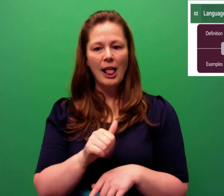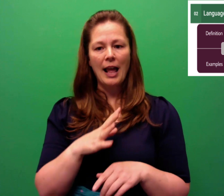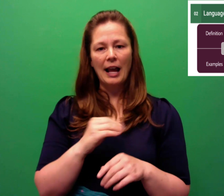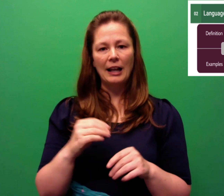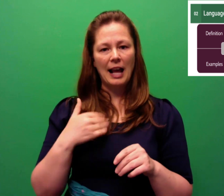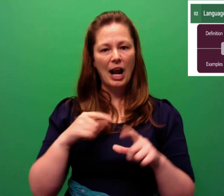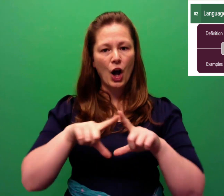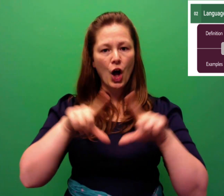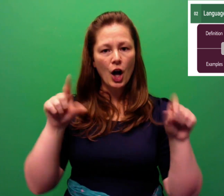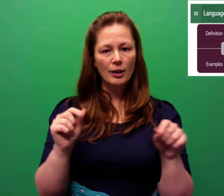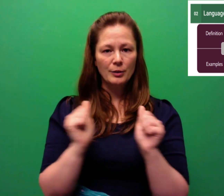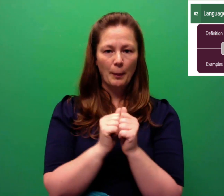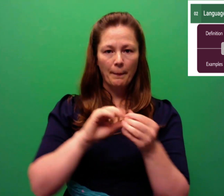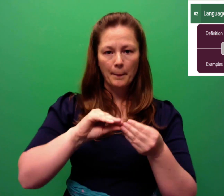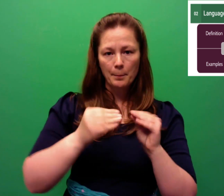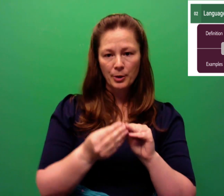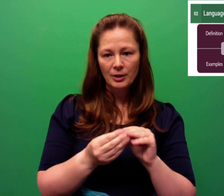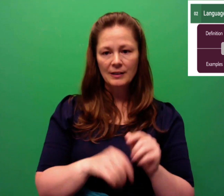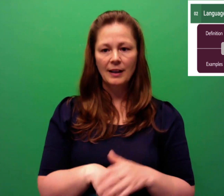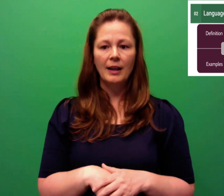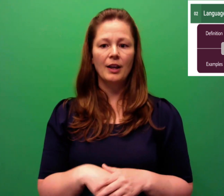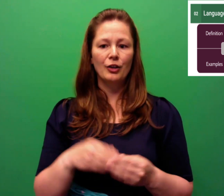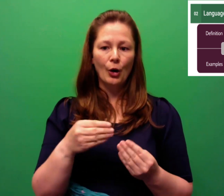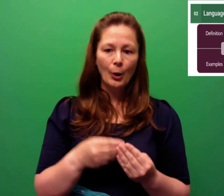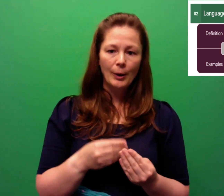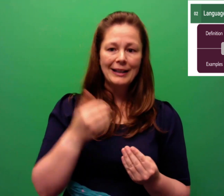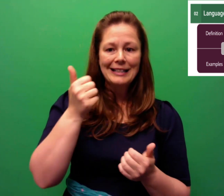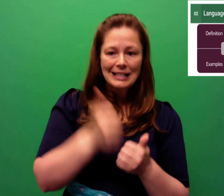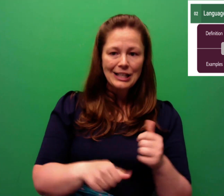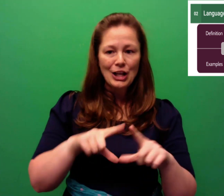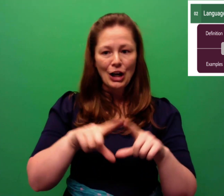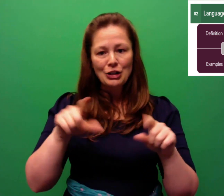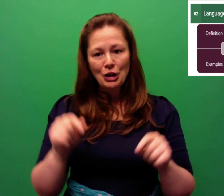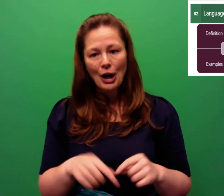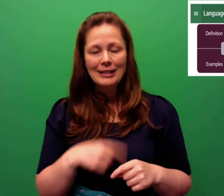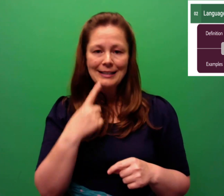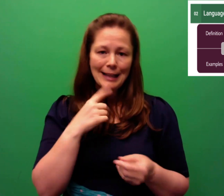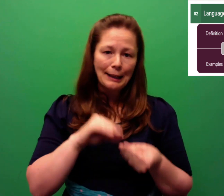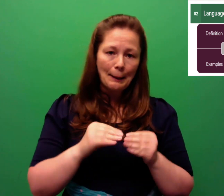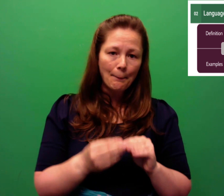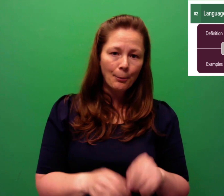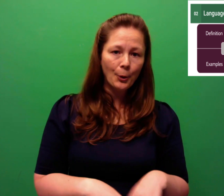little girl going through flashcards of numbers. She sees each card and says the